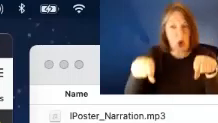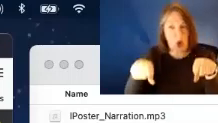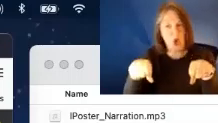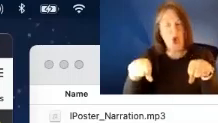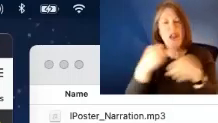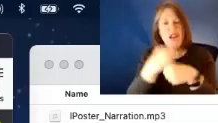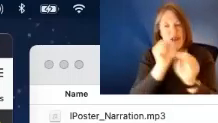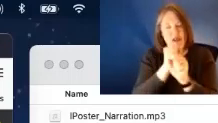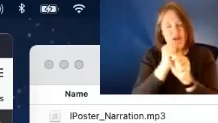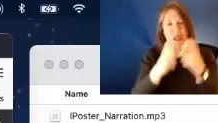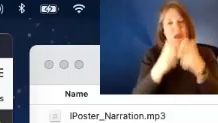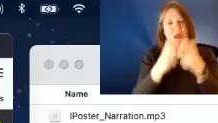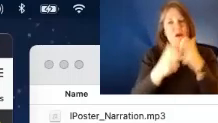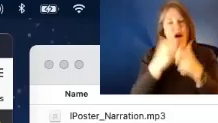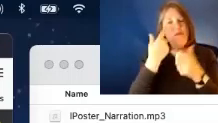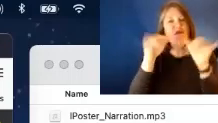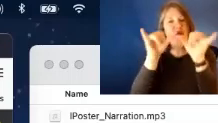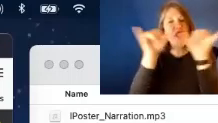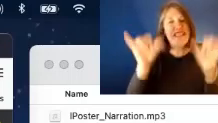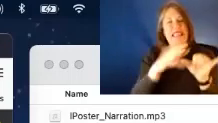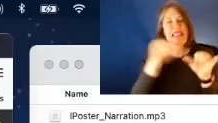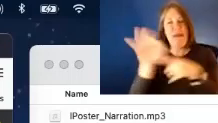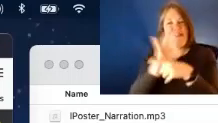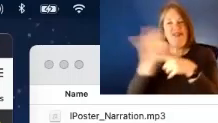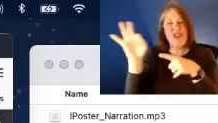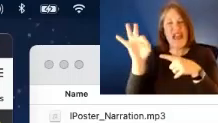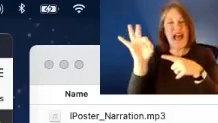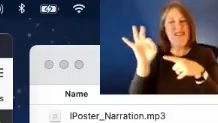06:56:51 and for the functionality of your presentation.